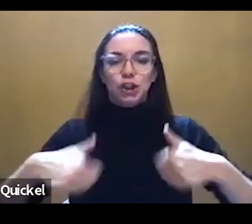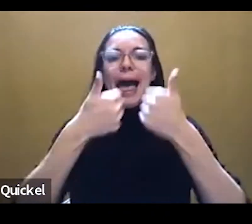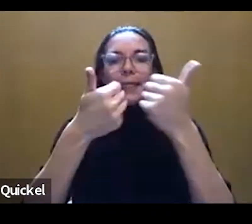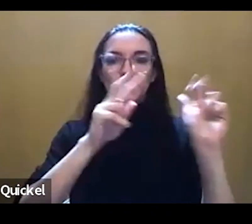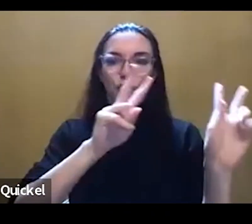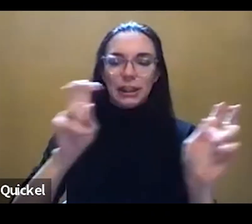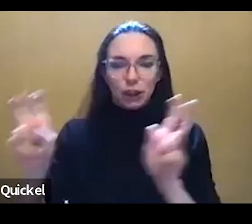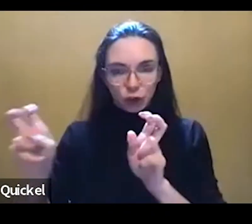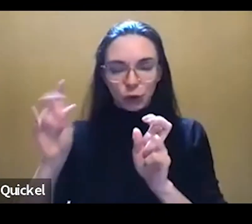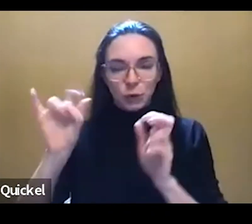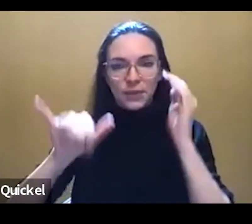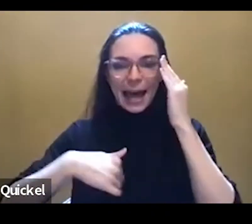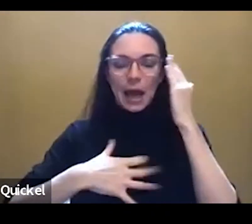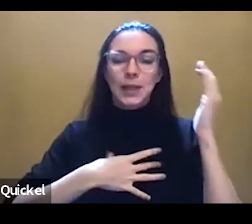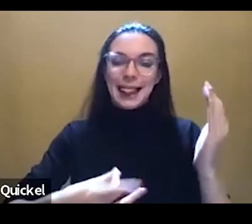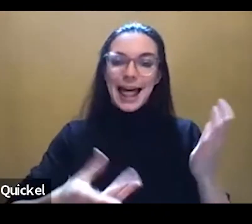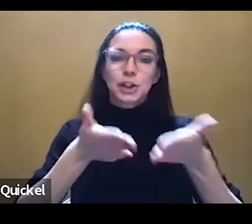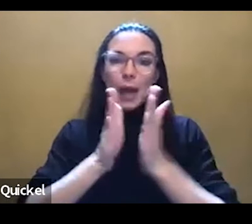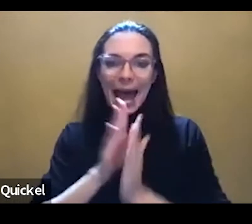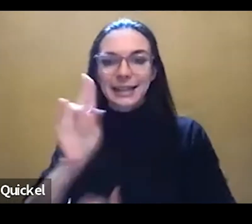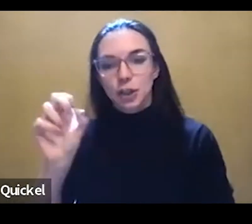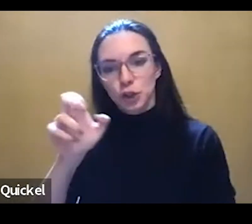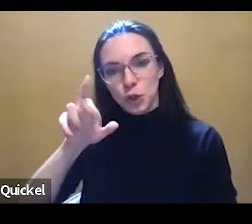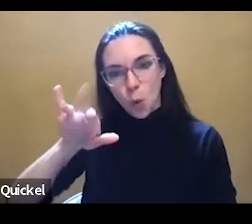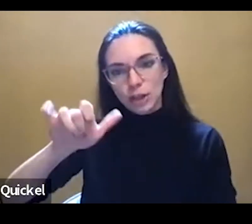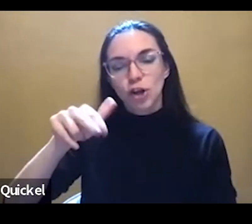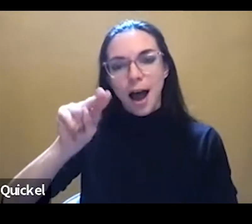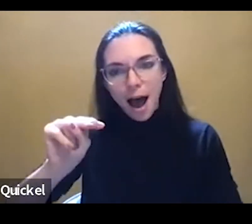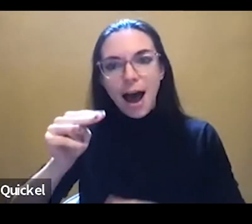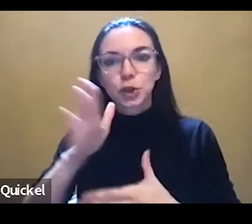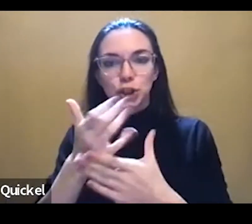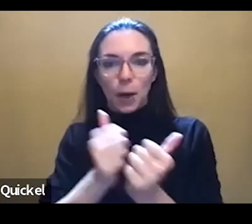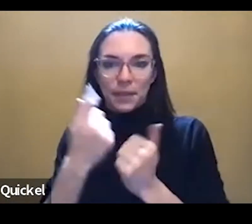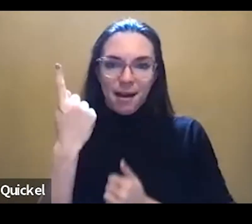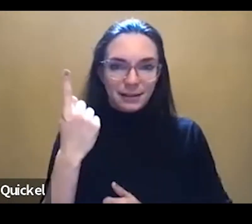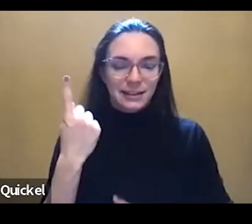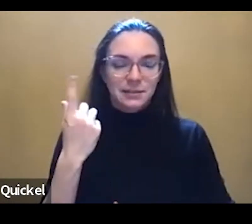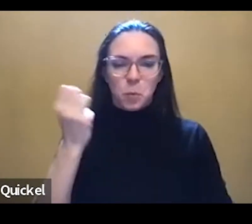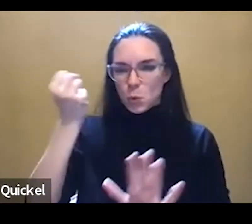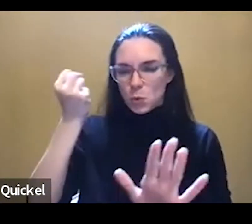that I would like to ask Noorjahad to share with us